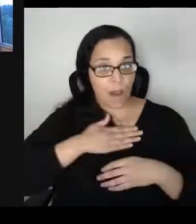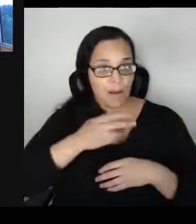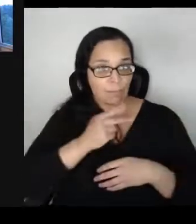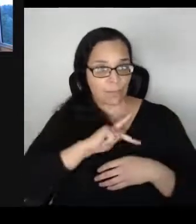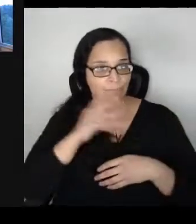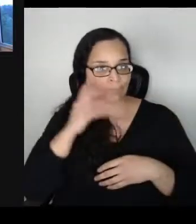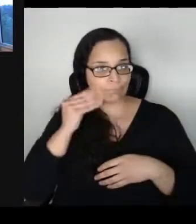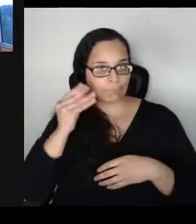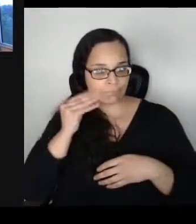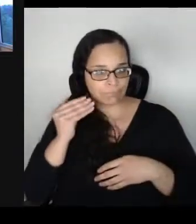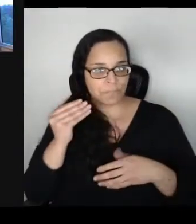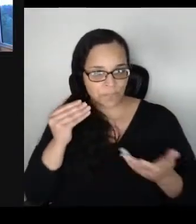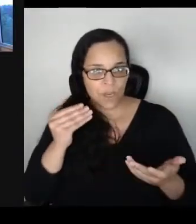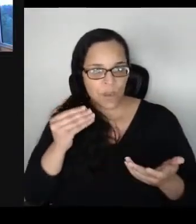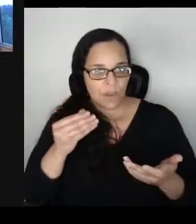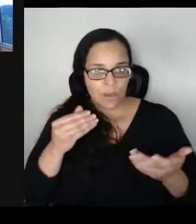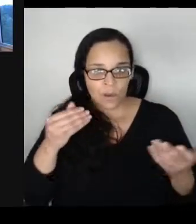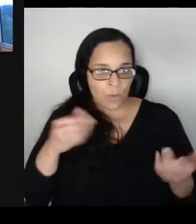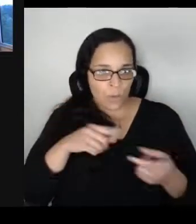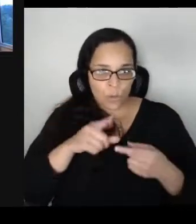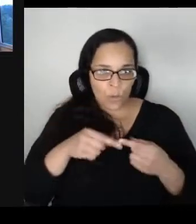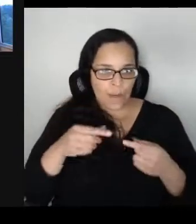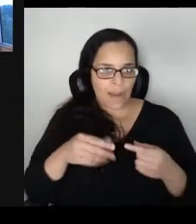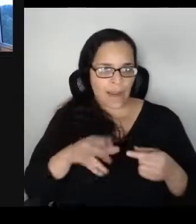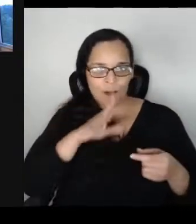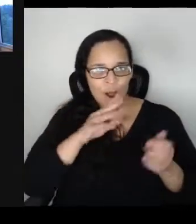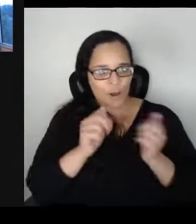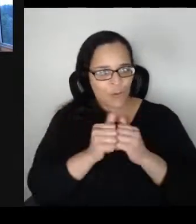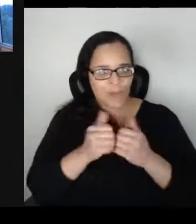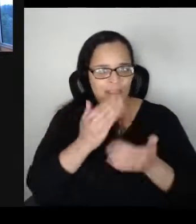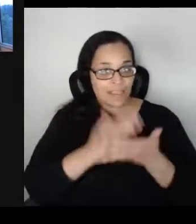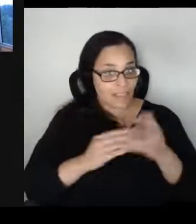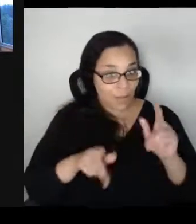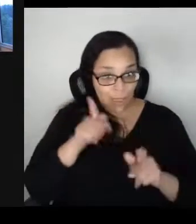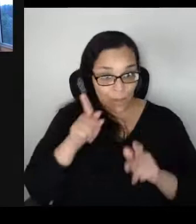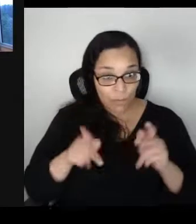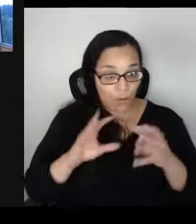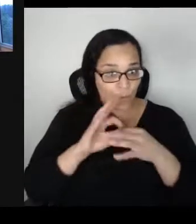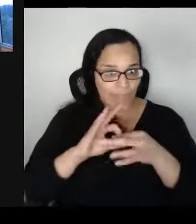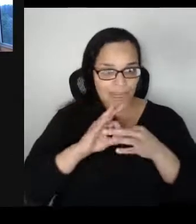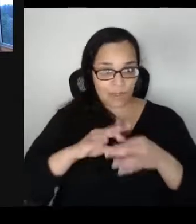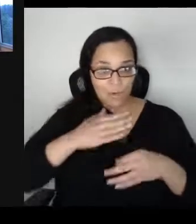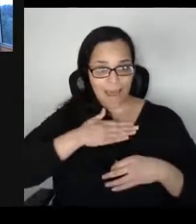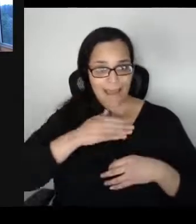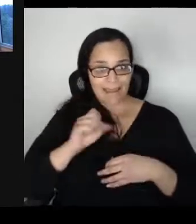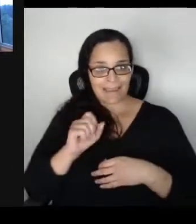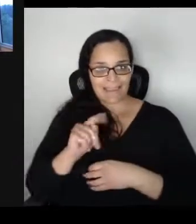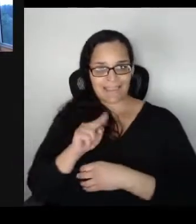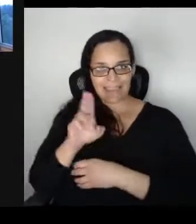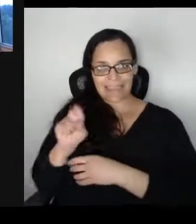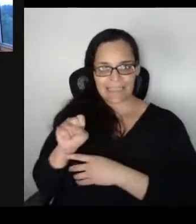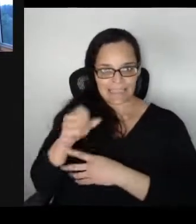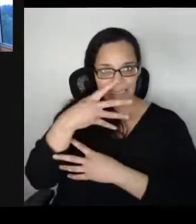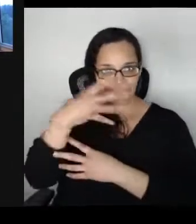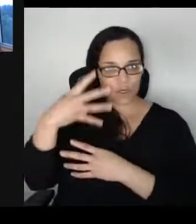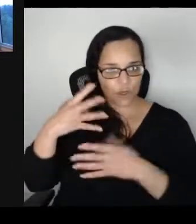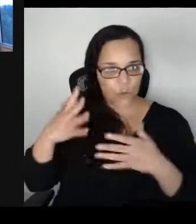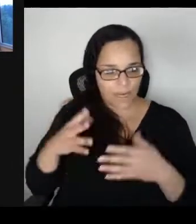whenever I speak to certain people regarding my status as an immigrant, I am a TPS holder.